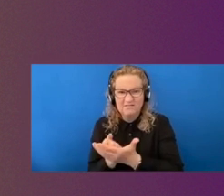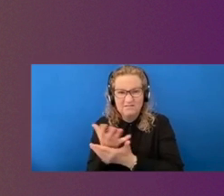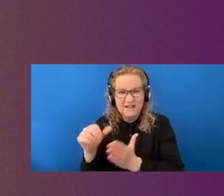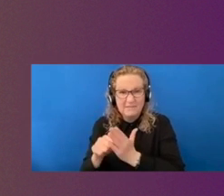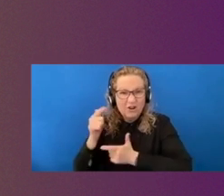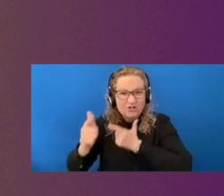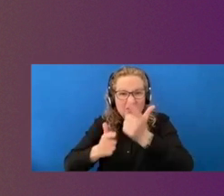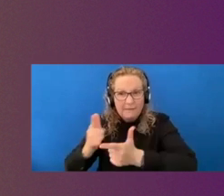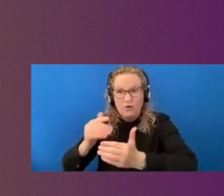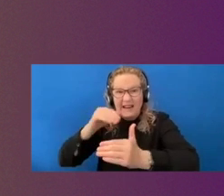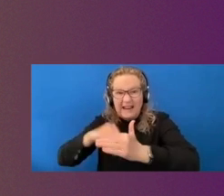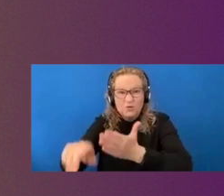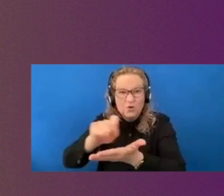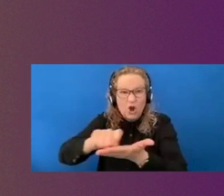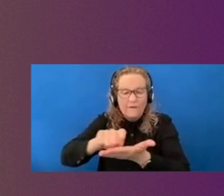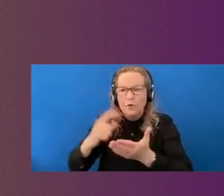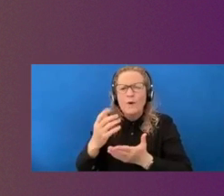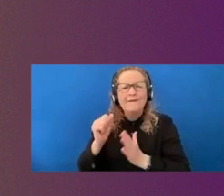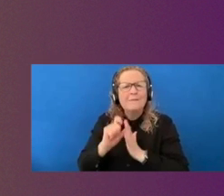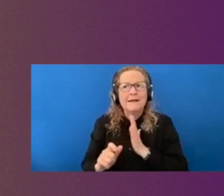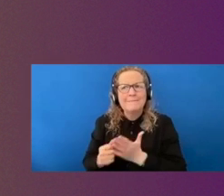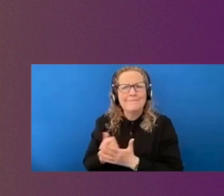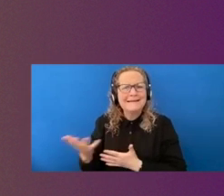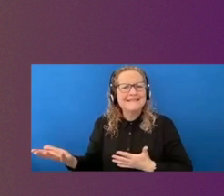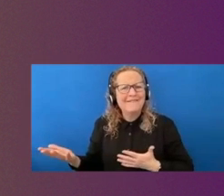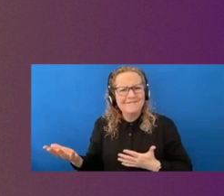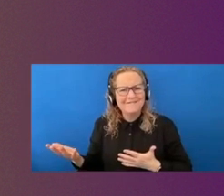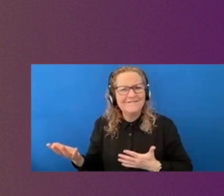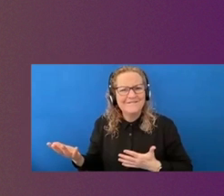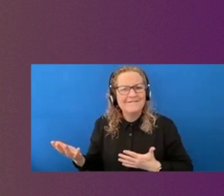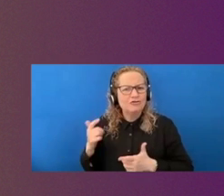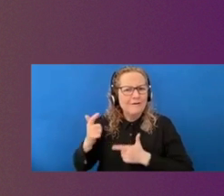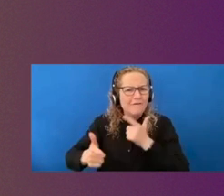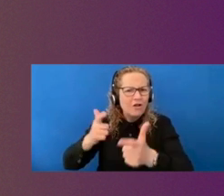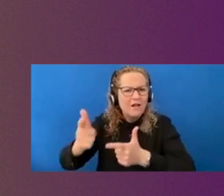expensive for some people with disability of course yeah and I don't think people have really